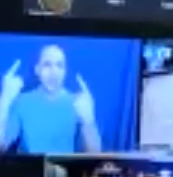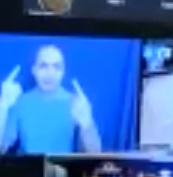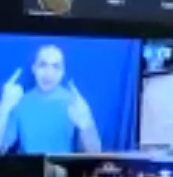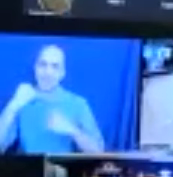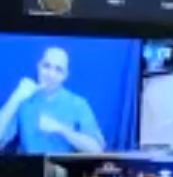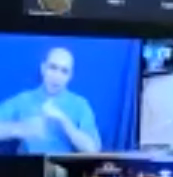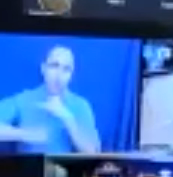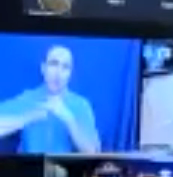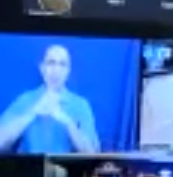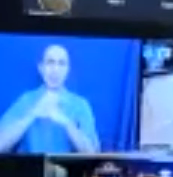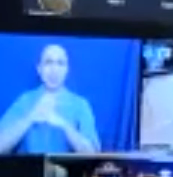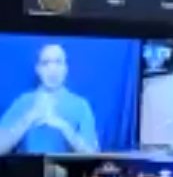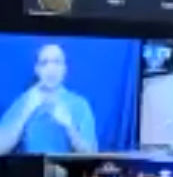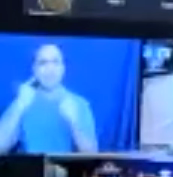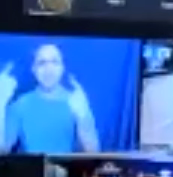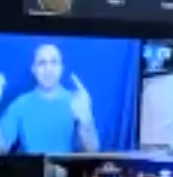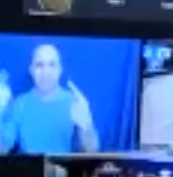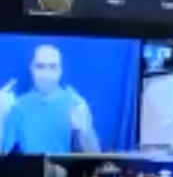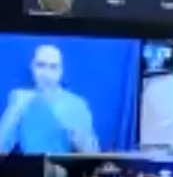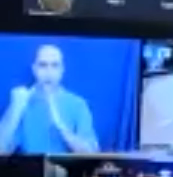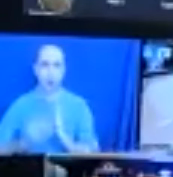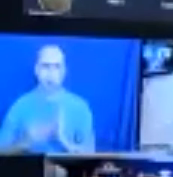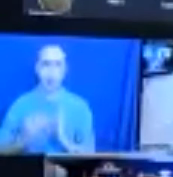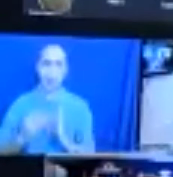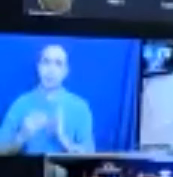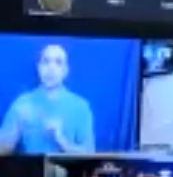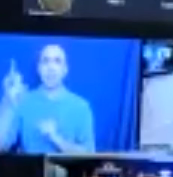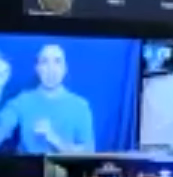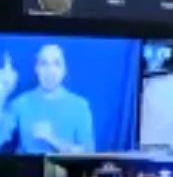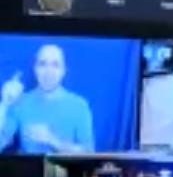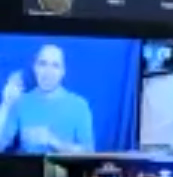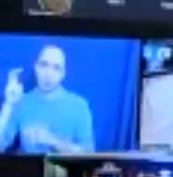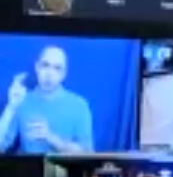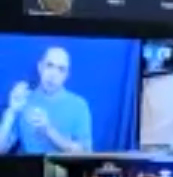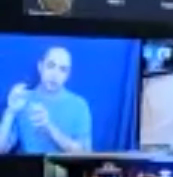HE PASSED AWAY. RIP. 72-YEAR-OLD MAN.